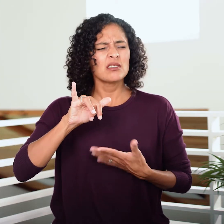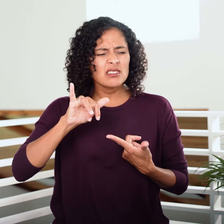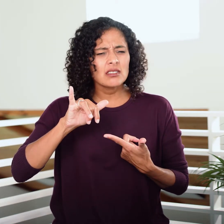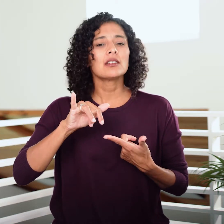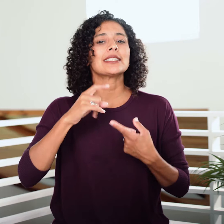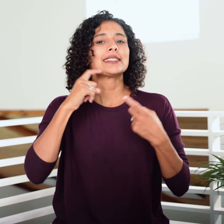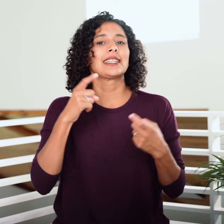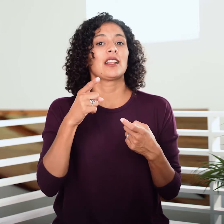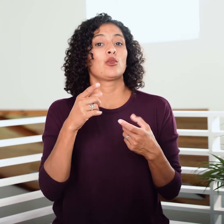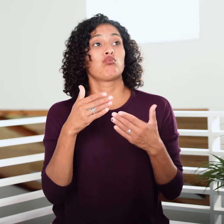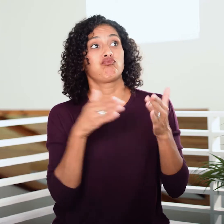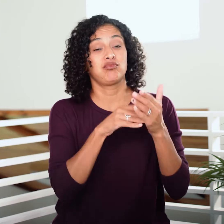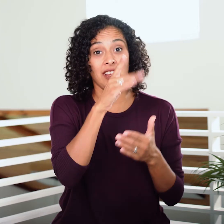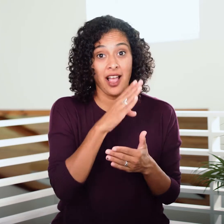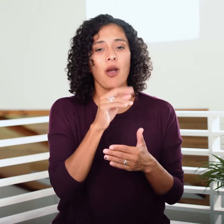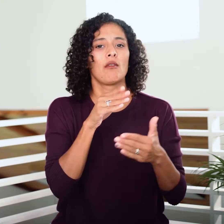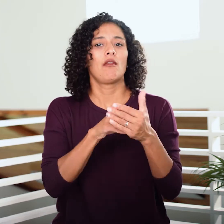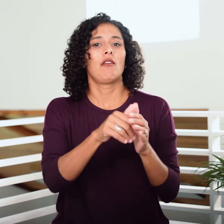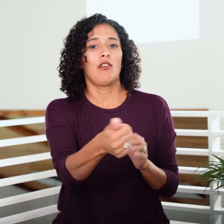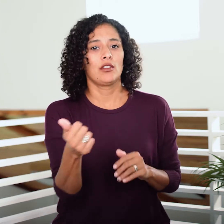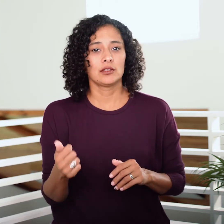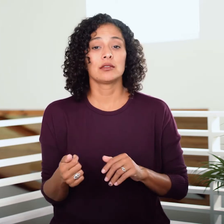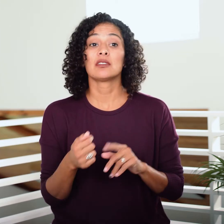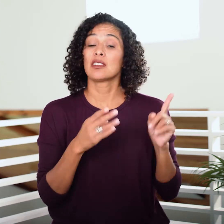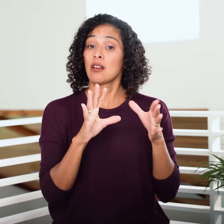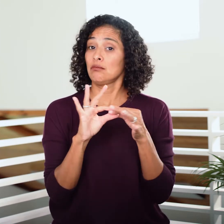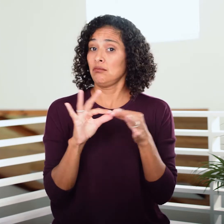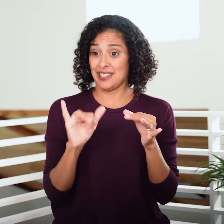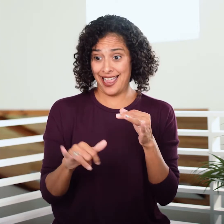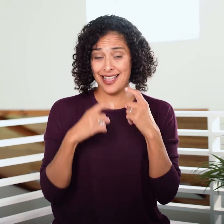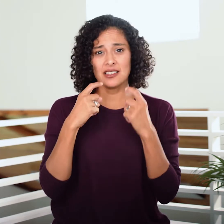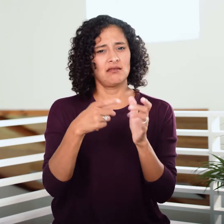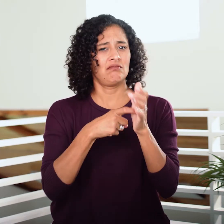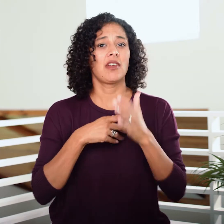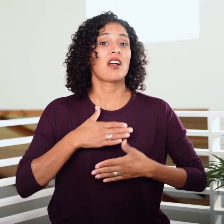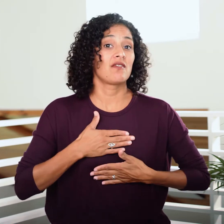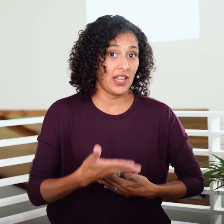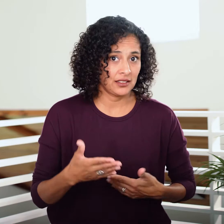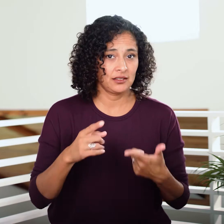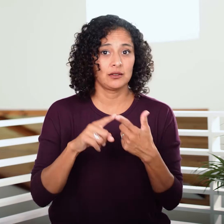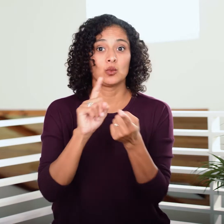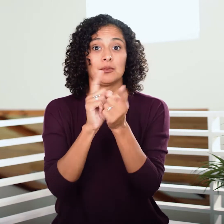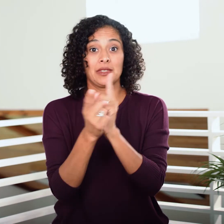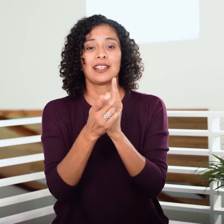including sins committed against God or others. He calls for confession, repentance,